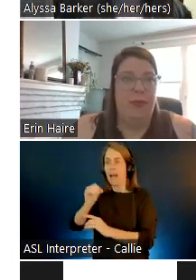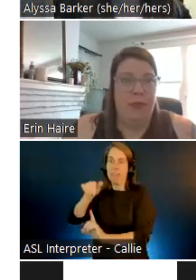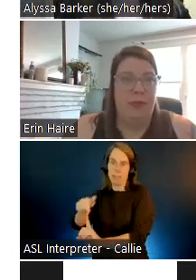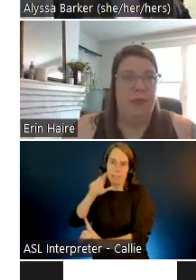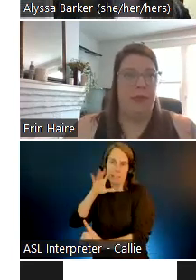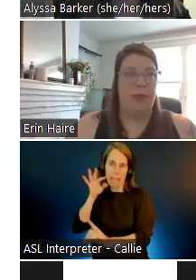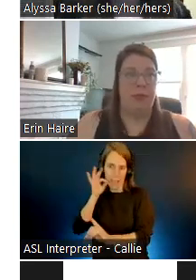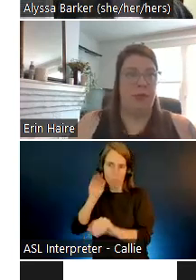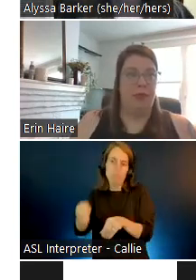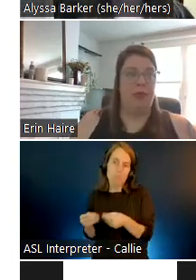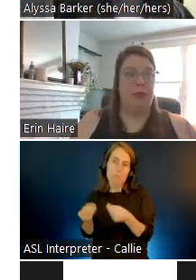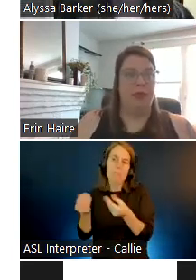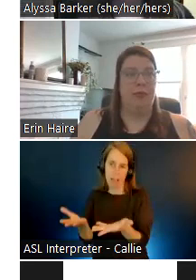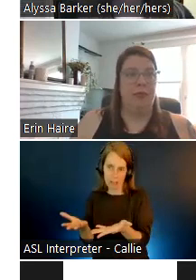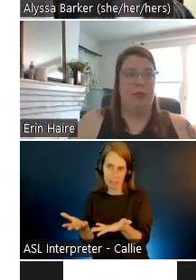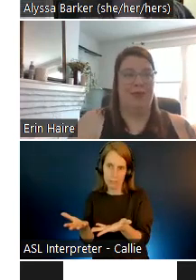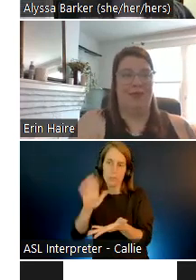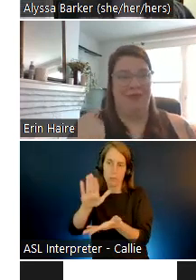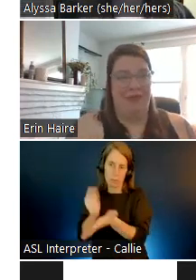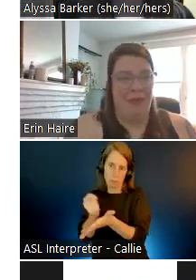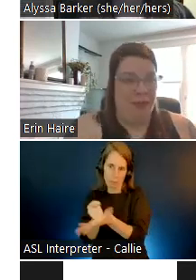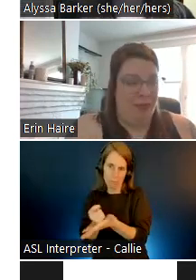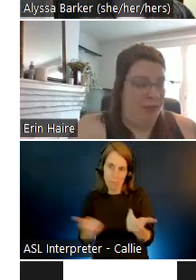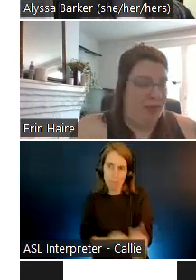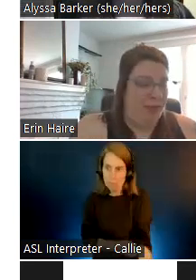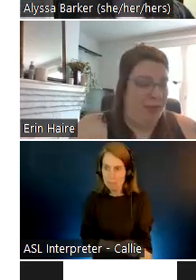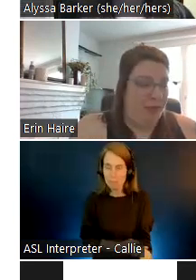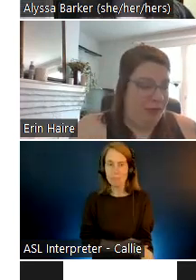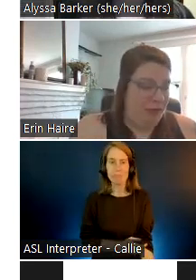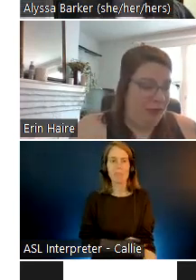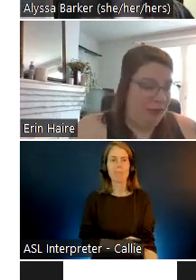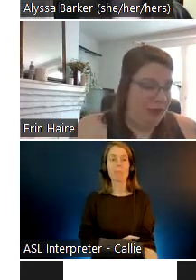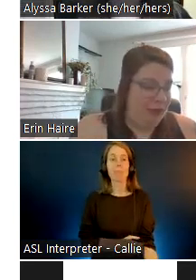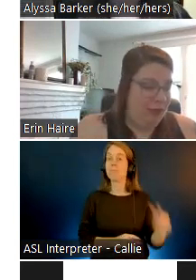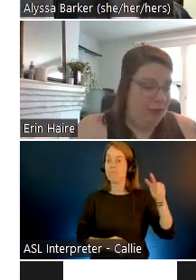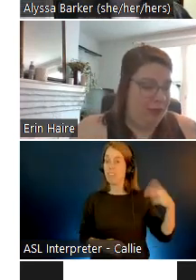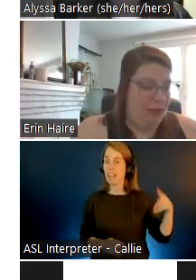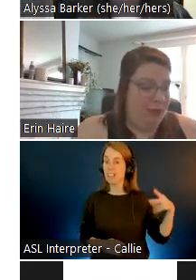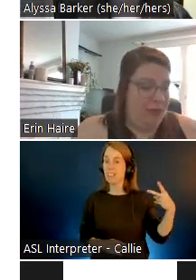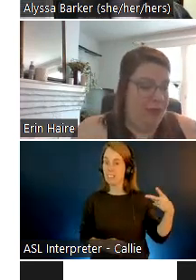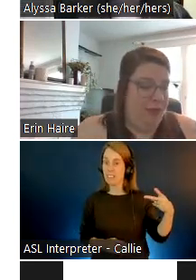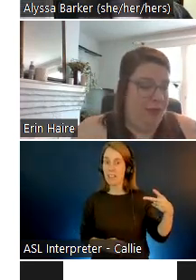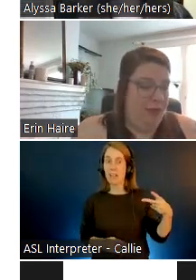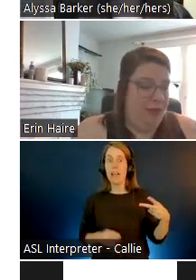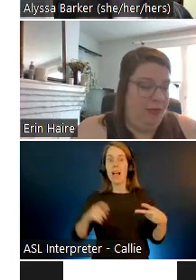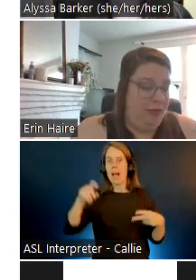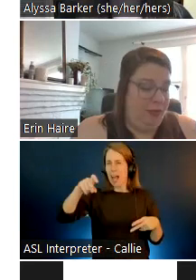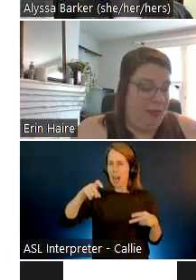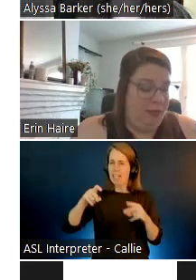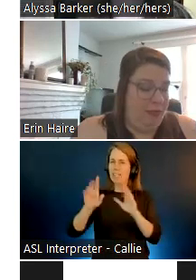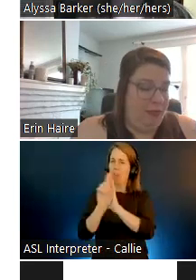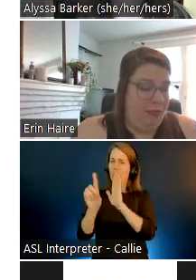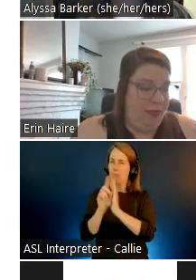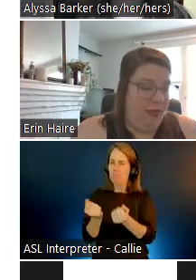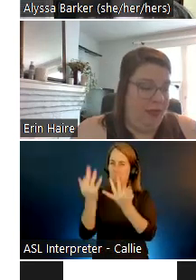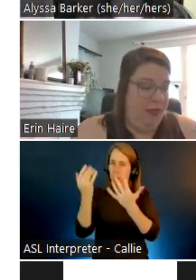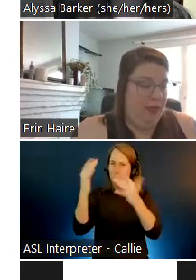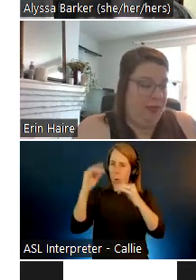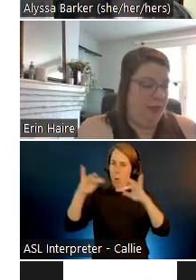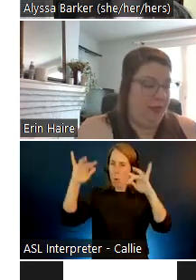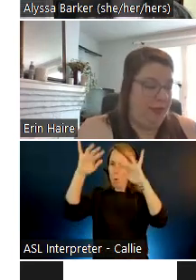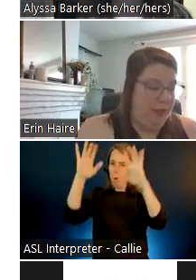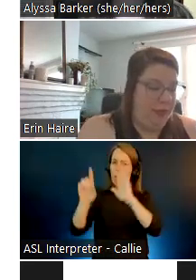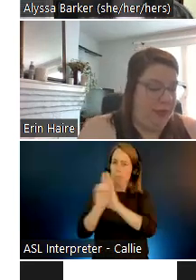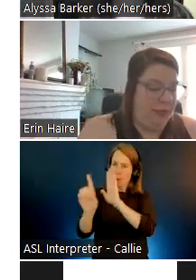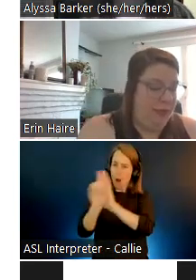effect to help you out um second one i need smoke alarms that give a visual signal as i am deaf or